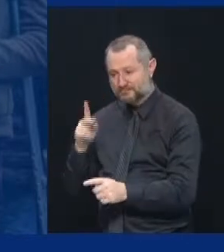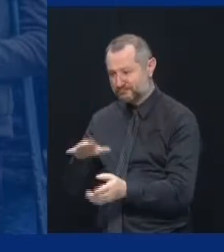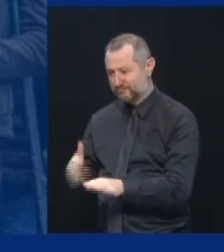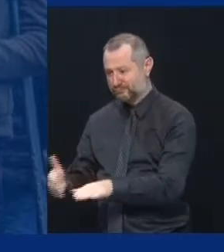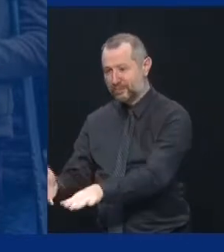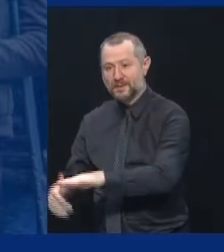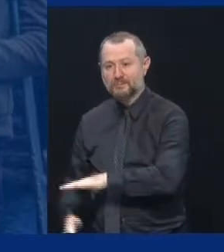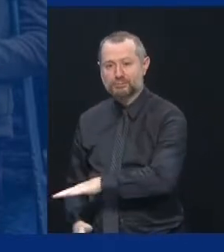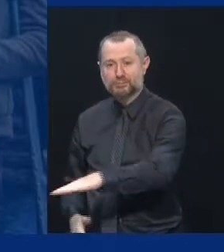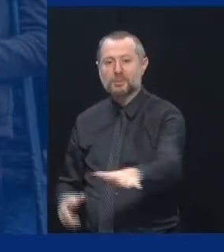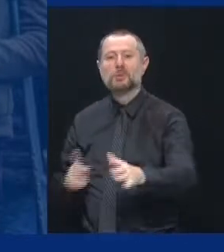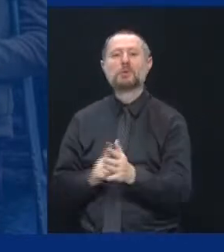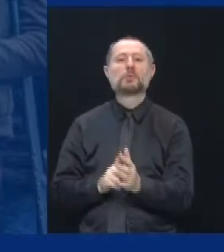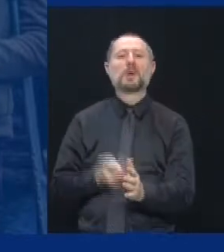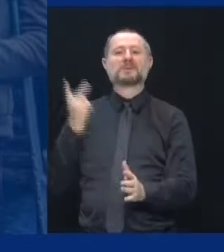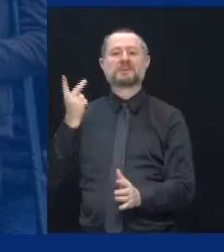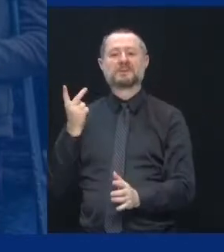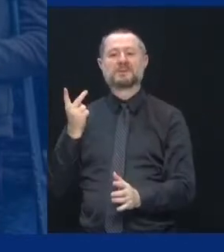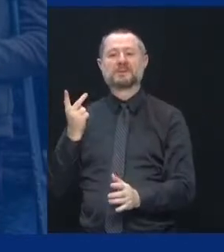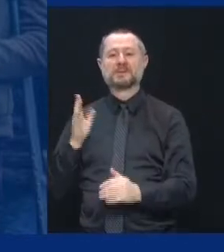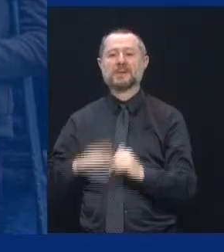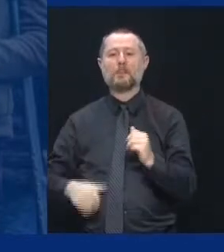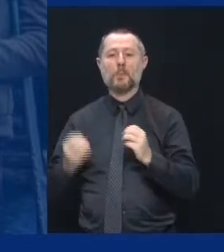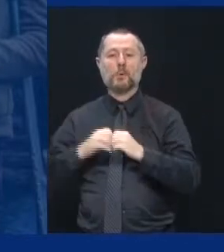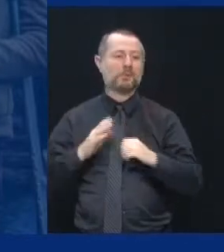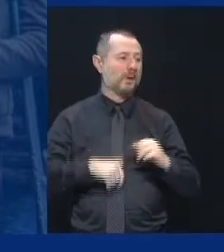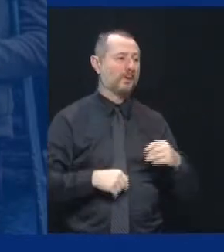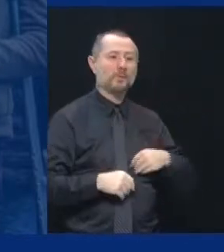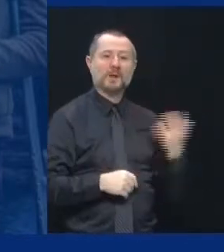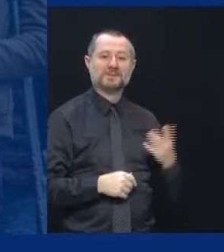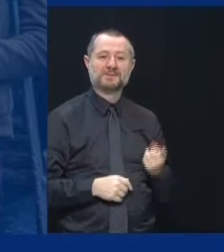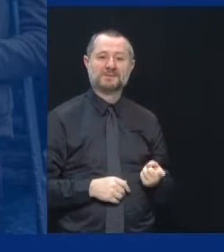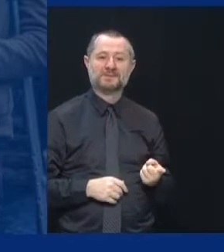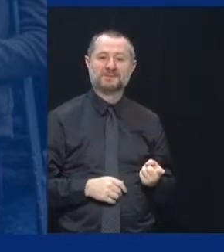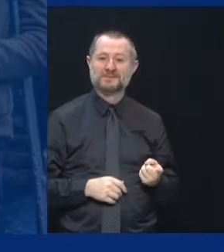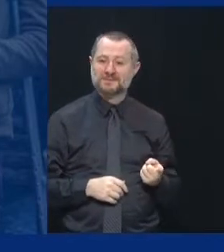COVID KILLED BLACK PEOPLE AT TWICE THE RATE OF WHITE PEOPLE.